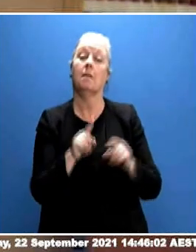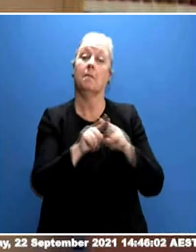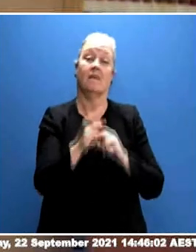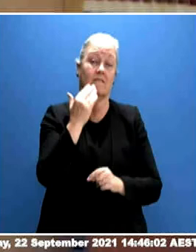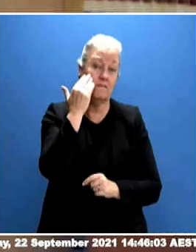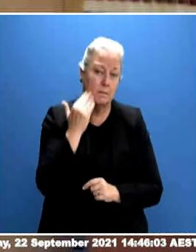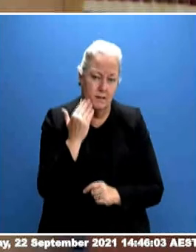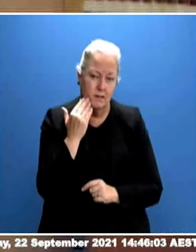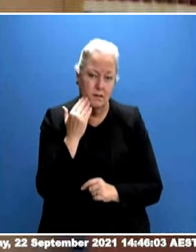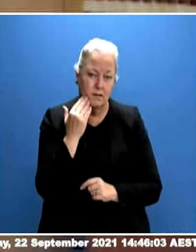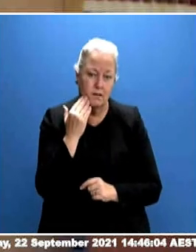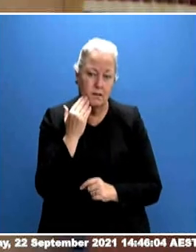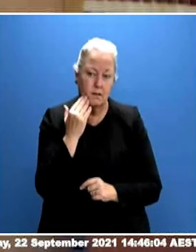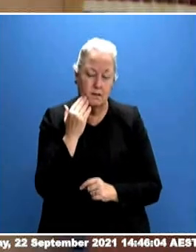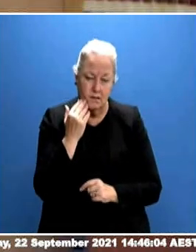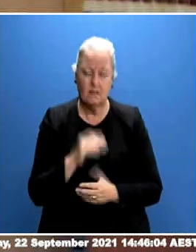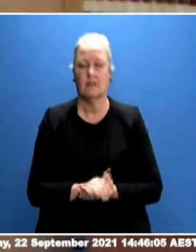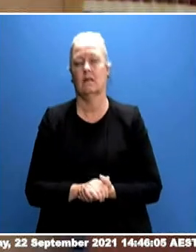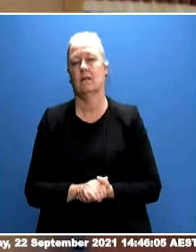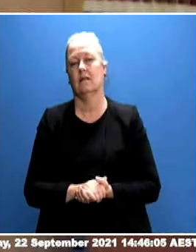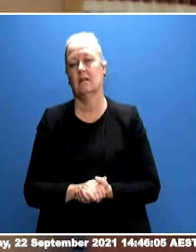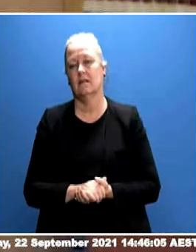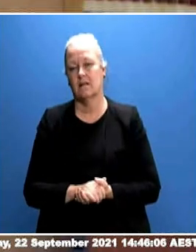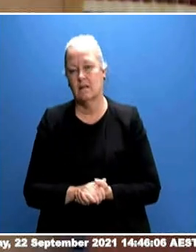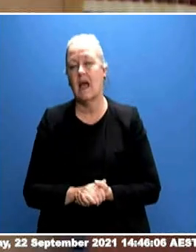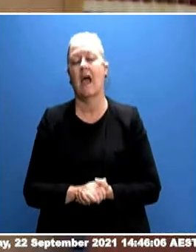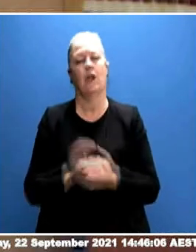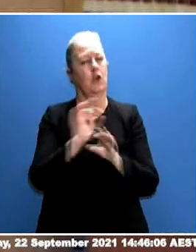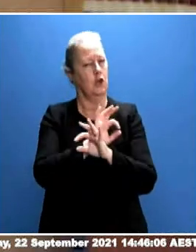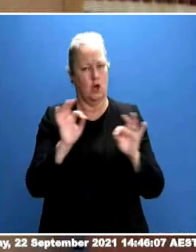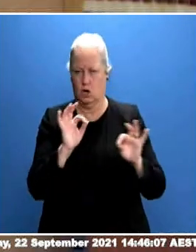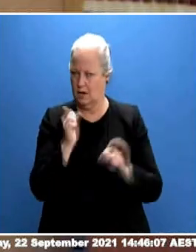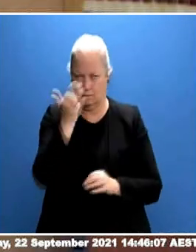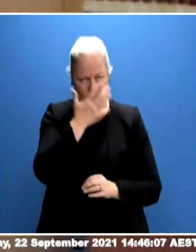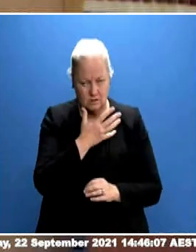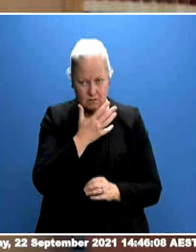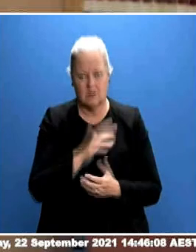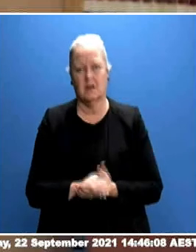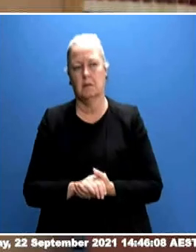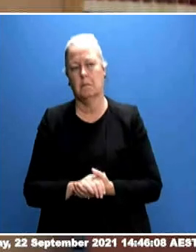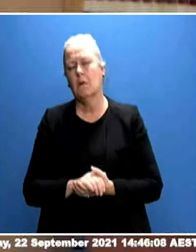They were less likely to be Aboriginal, were a slightly older group than